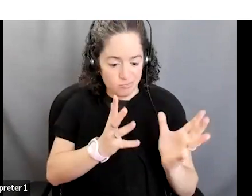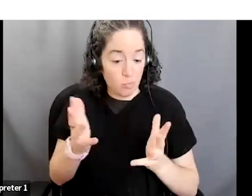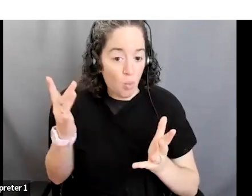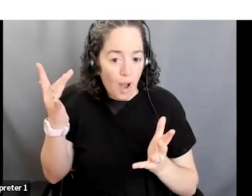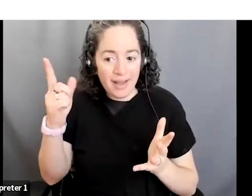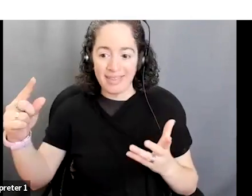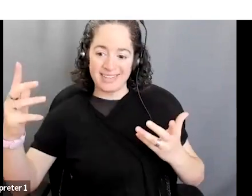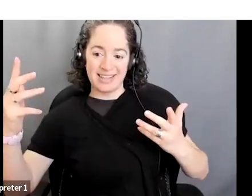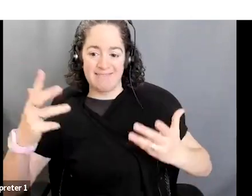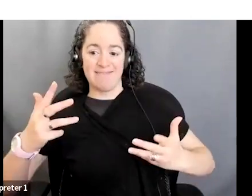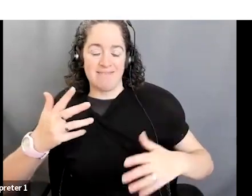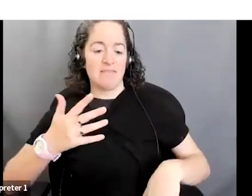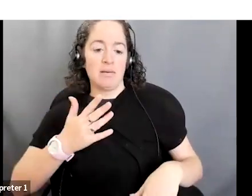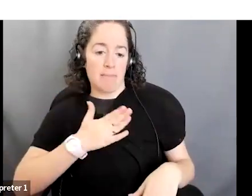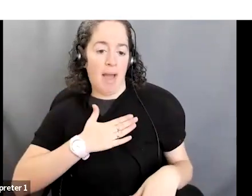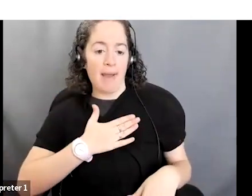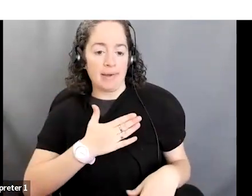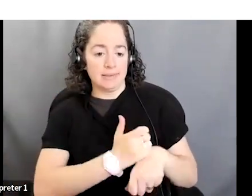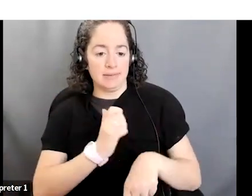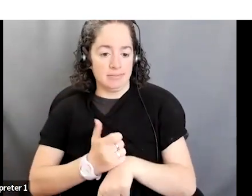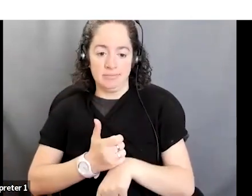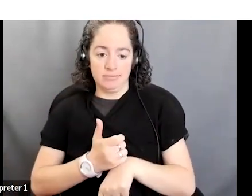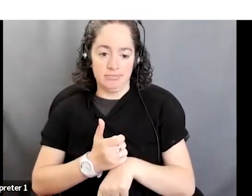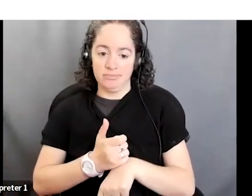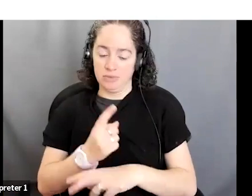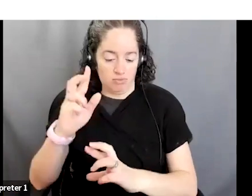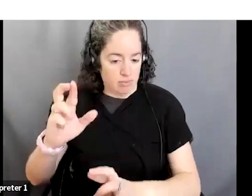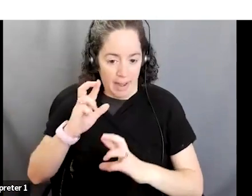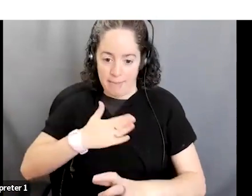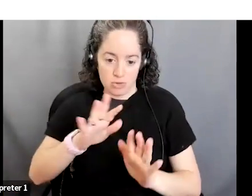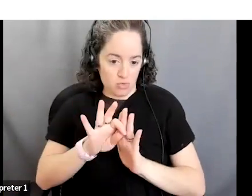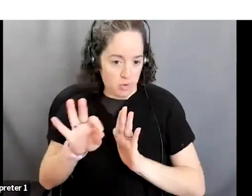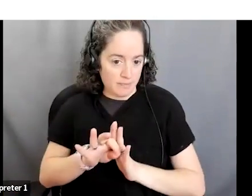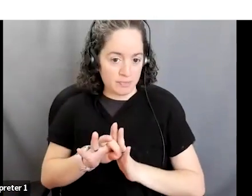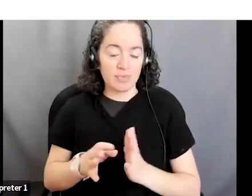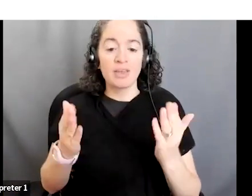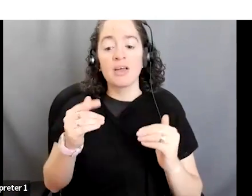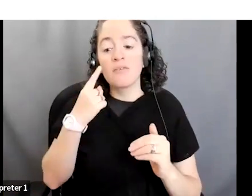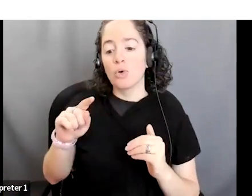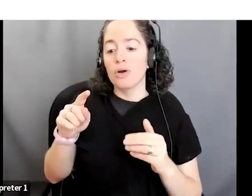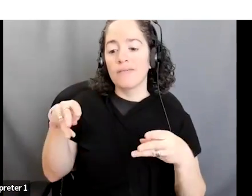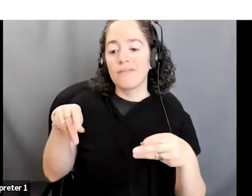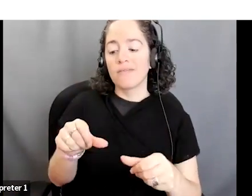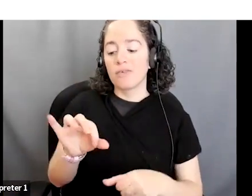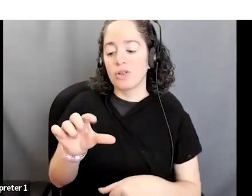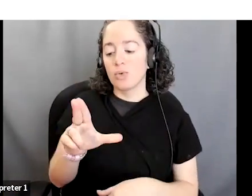Fluent Forms, their date picker did work with a keyboard, however, did not work with a screen reader.